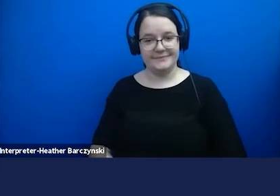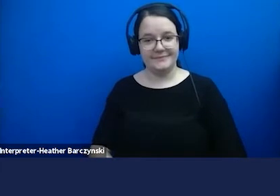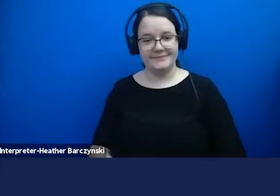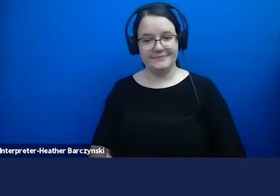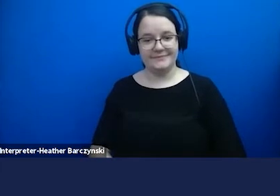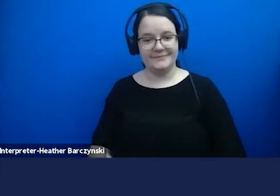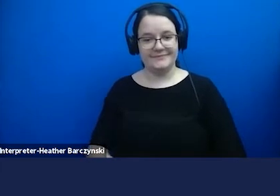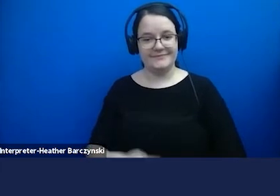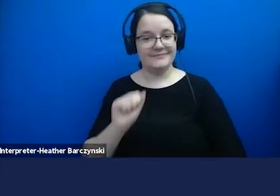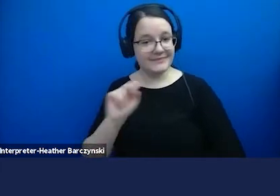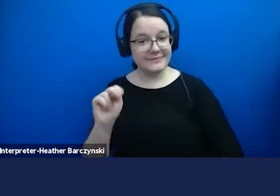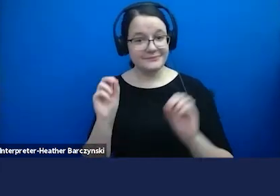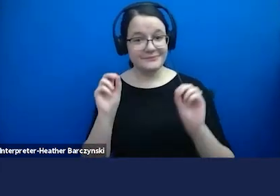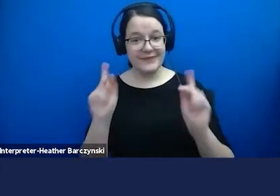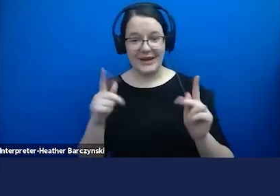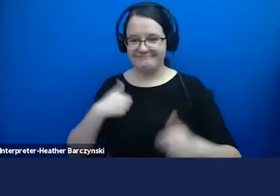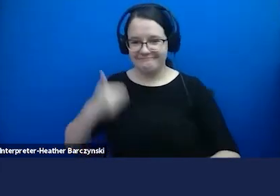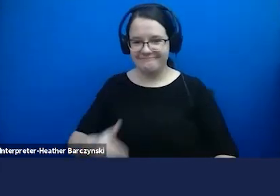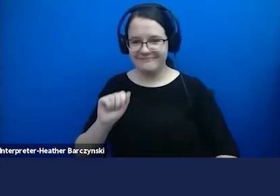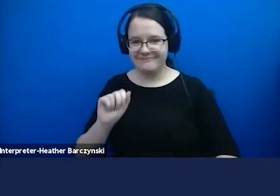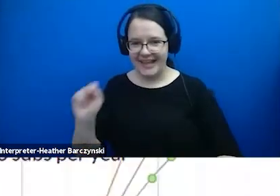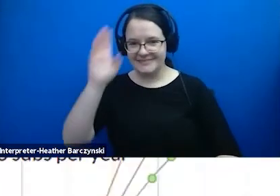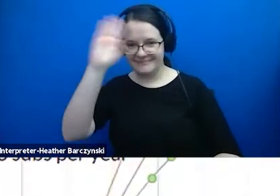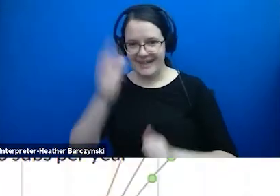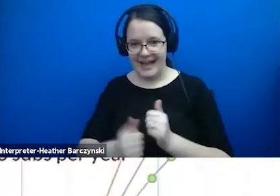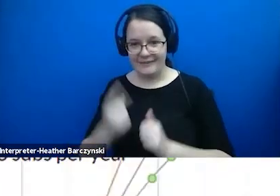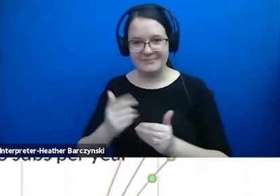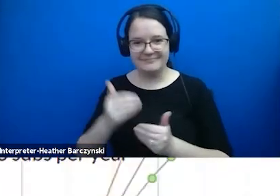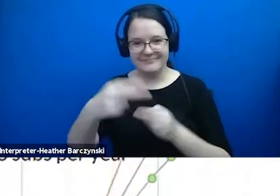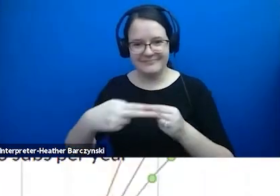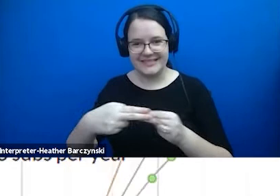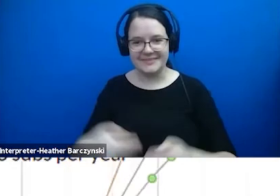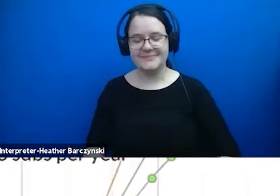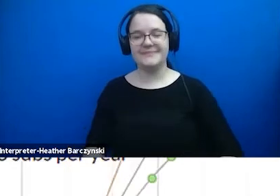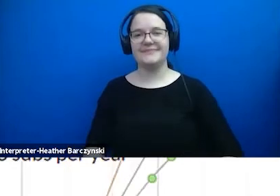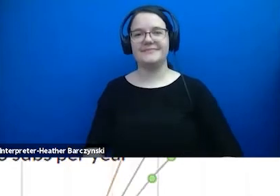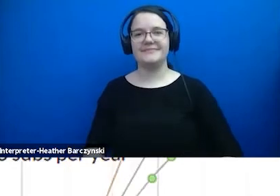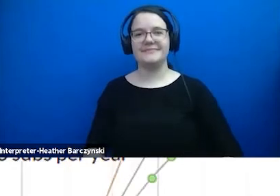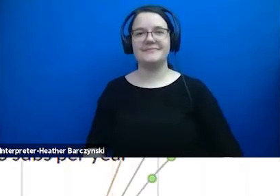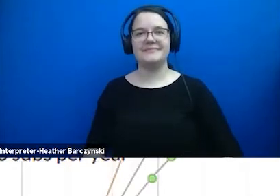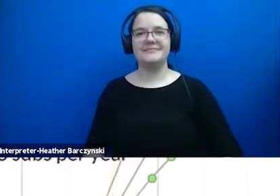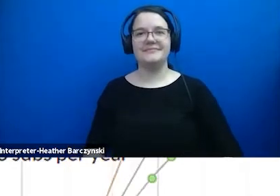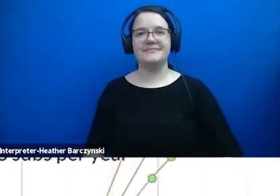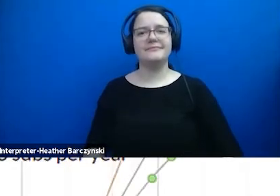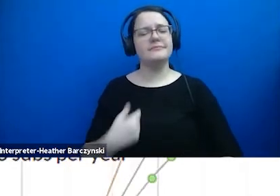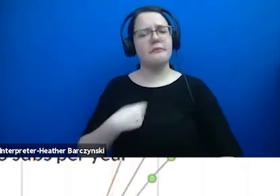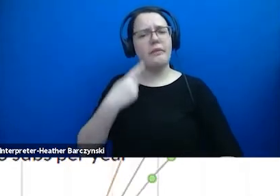okay um this is ann hi everybody next slide so i i thought i would elaborate a little bit